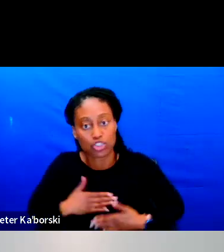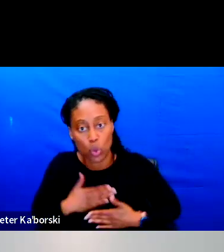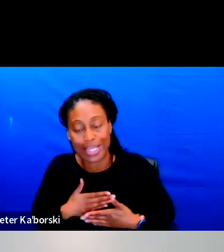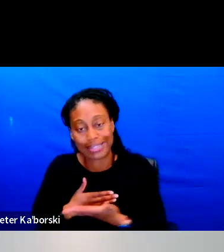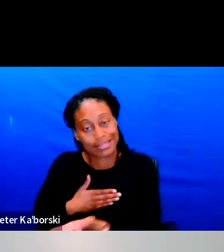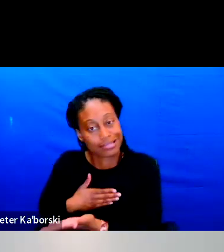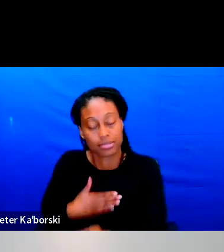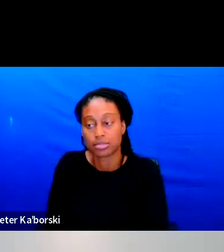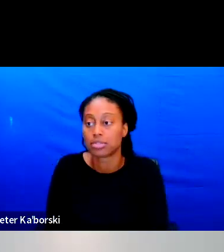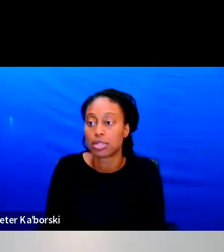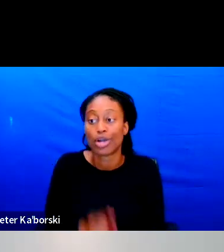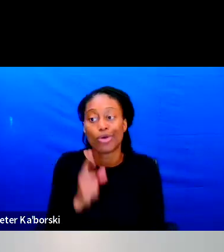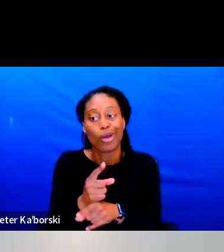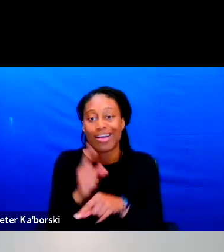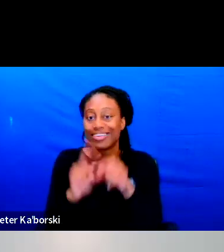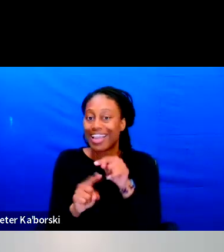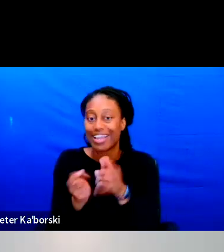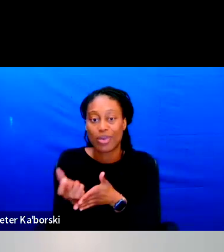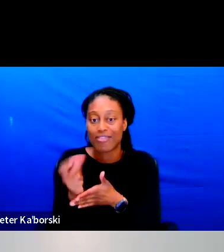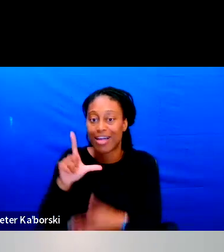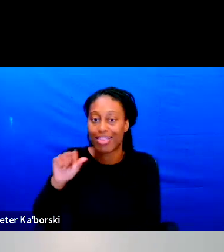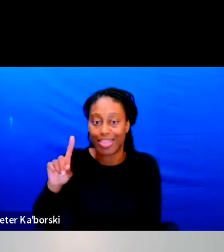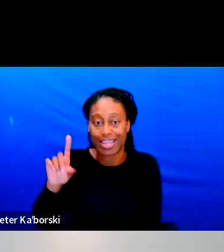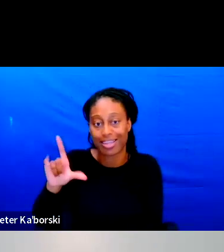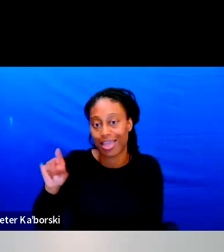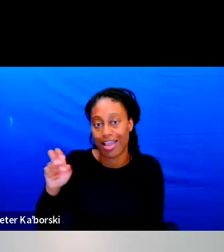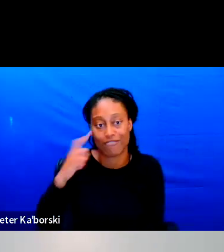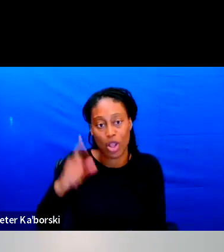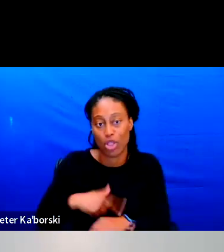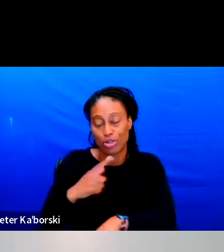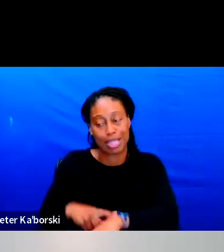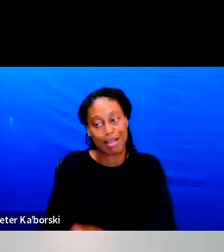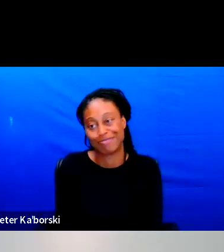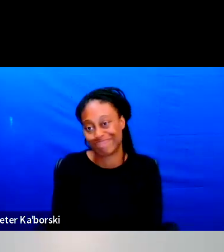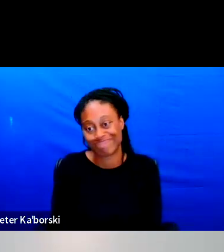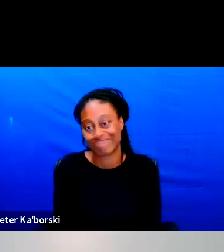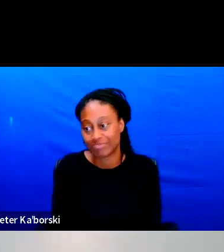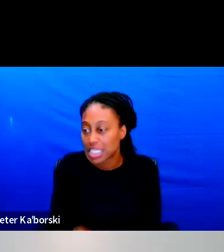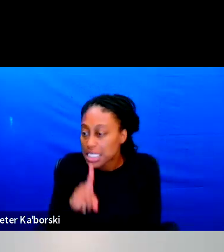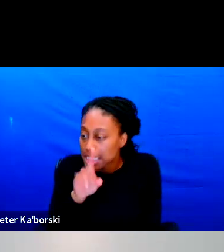Kyle Kleist: we're not going to get rid of that landline for quite some time yet. Kyle Kleist: DI see you have your hand up.